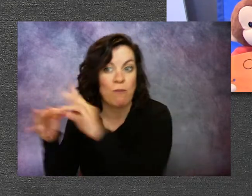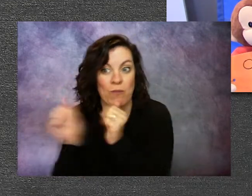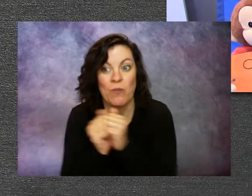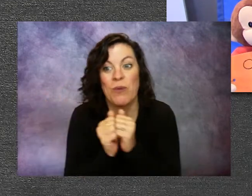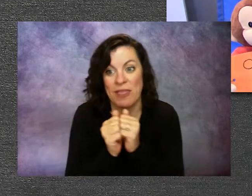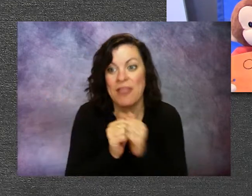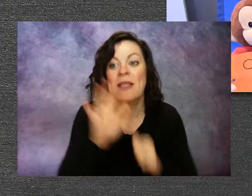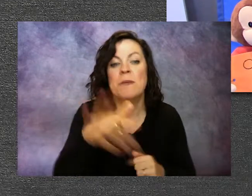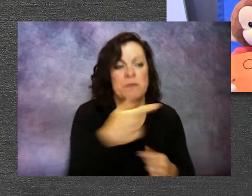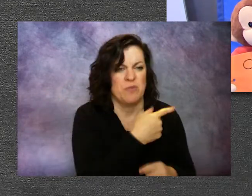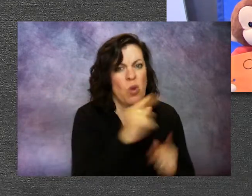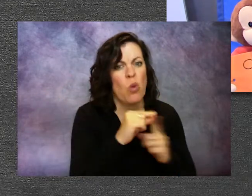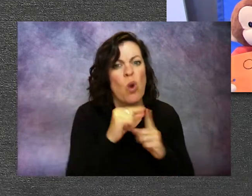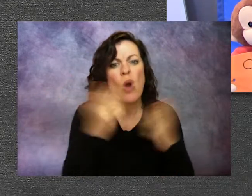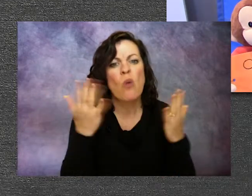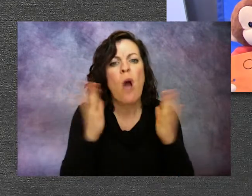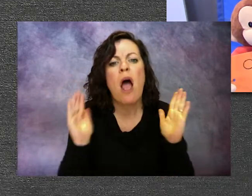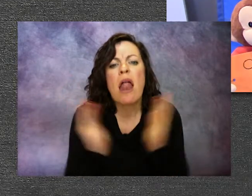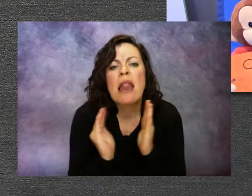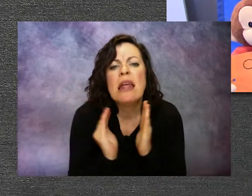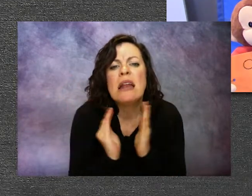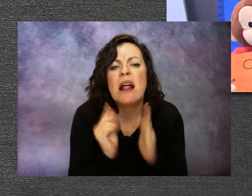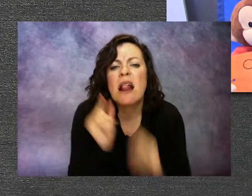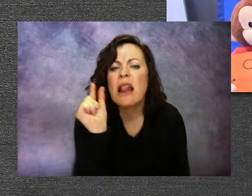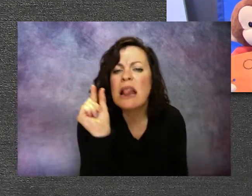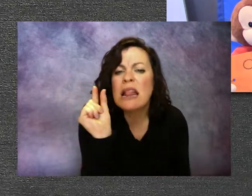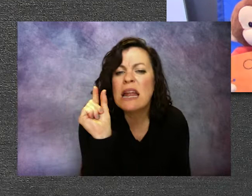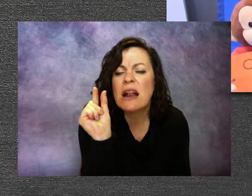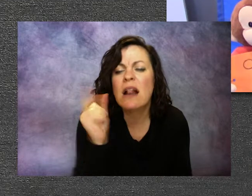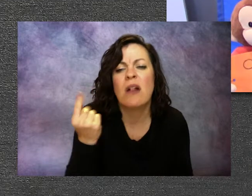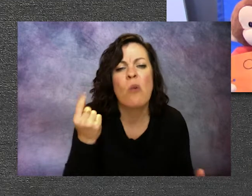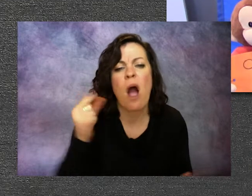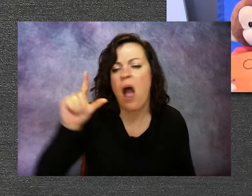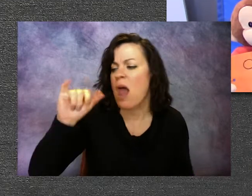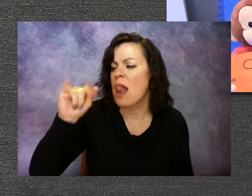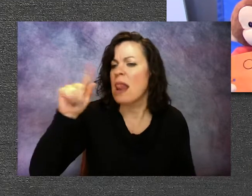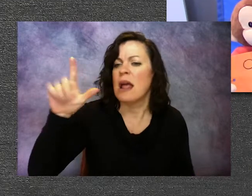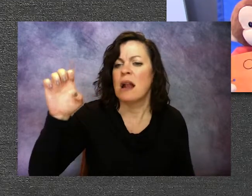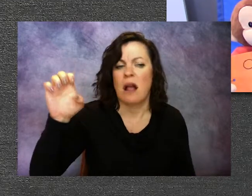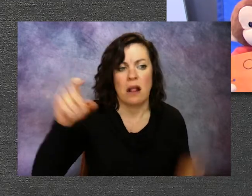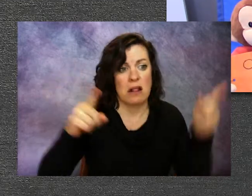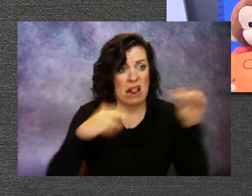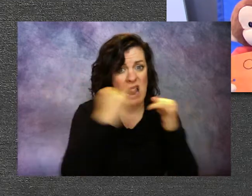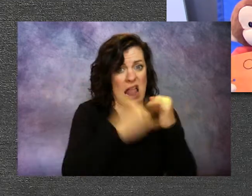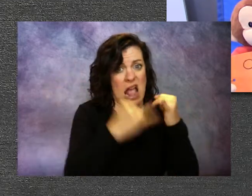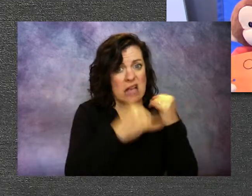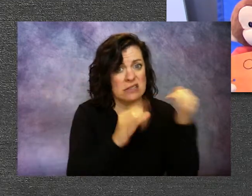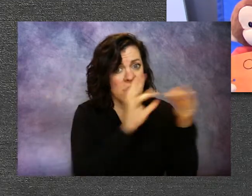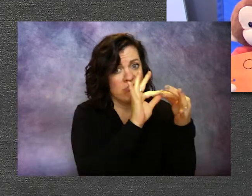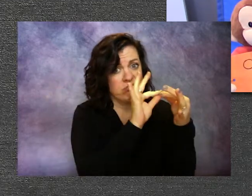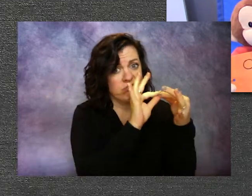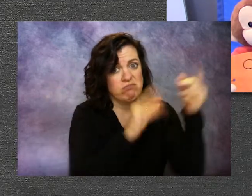Now, do you know the opposite of little? Let's see if we can find it? Last, little.